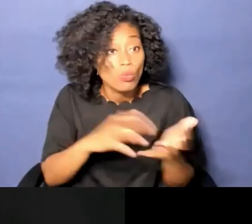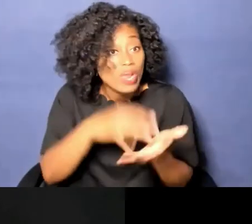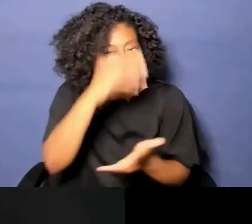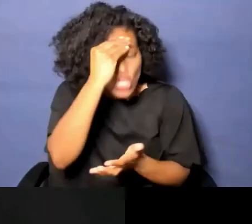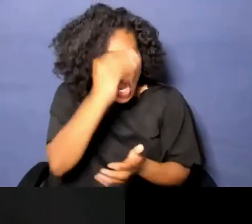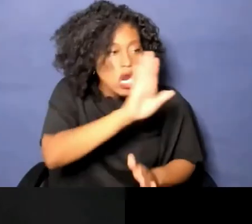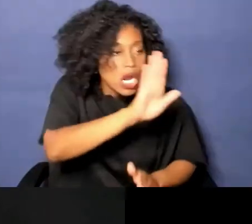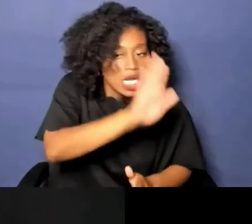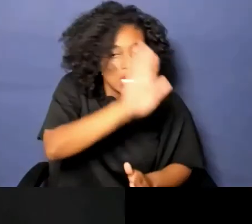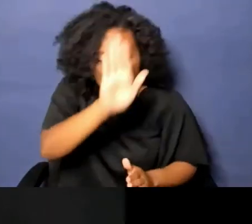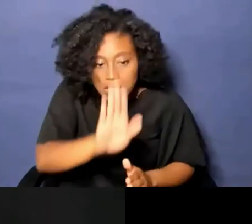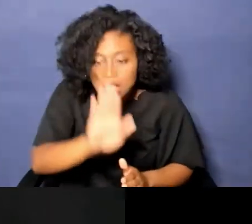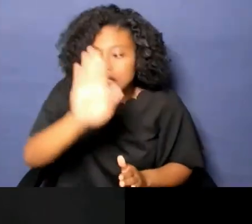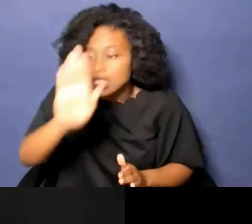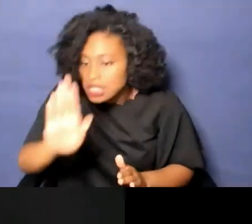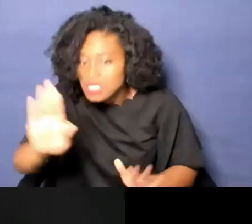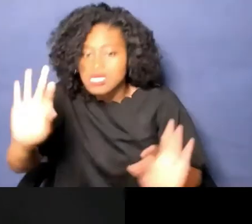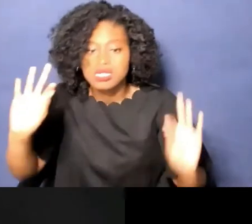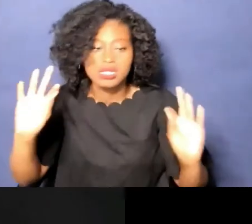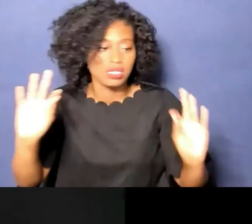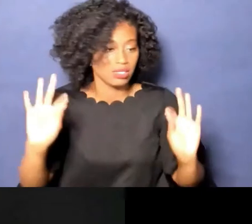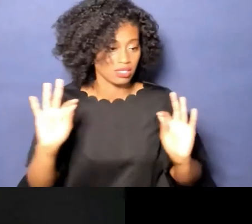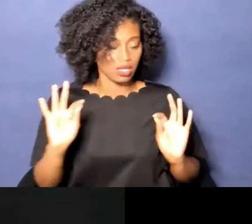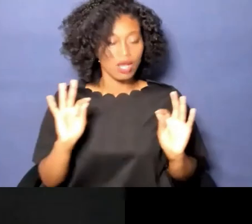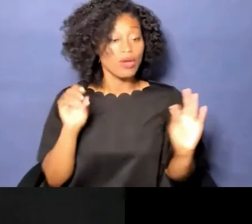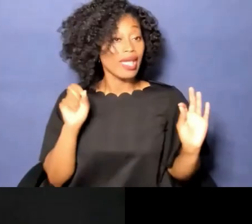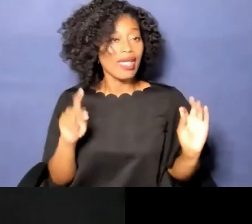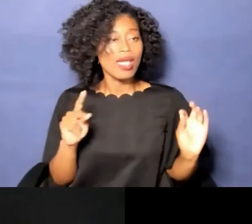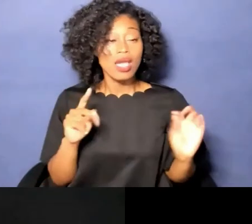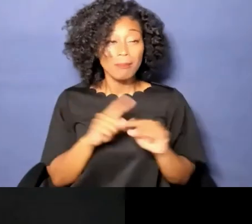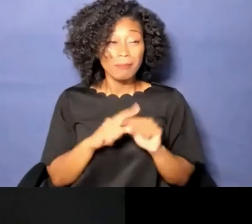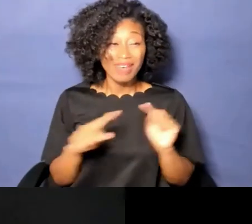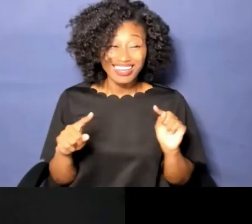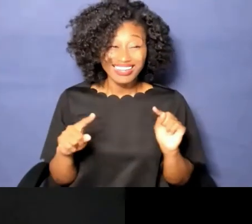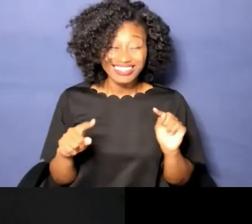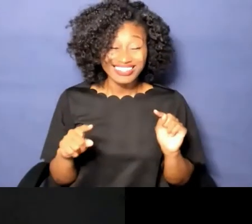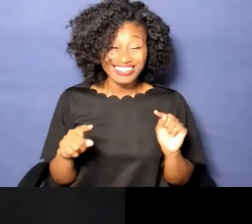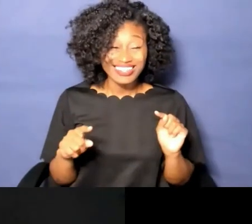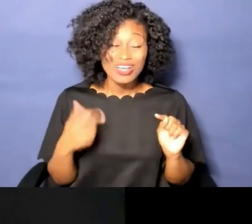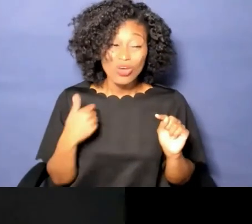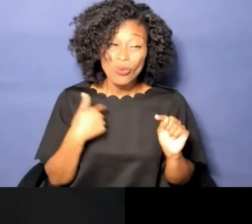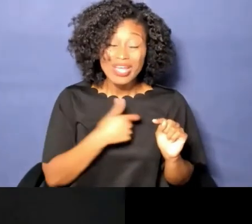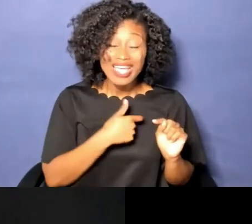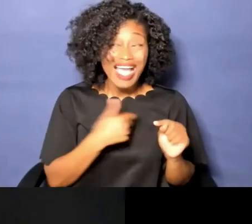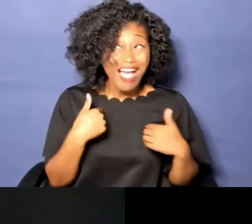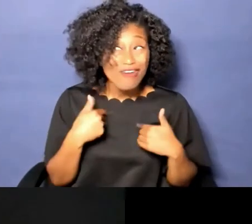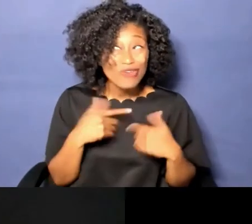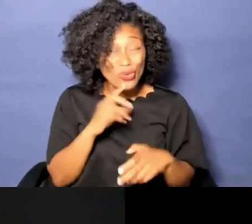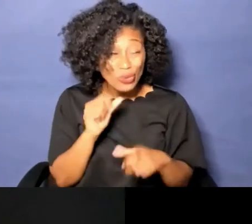we have such a hard history of racism that it's